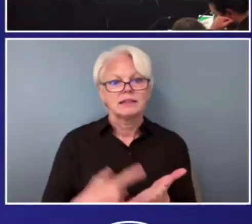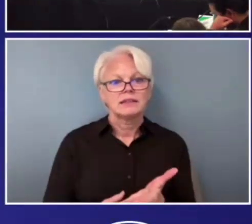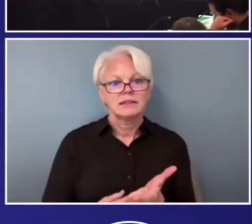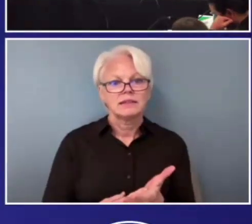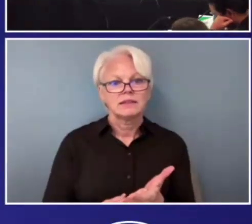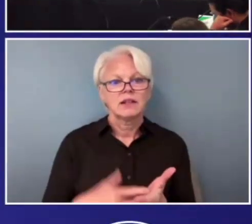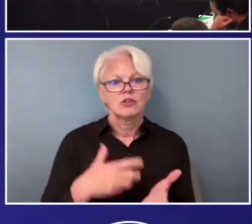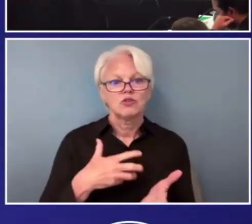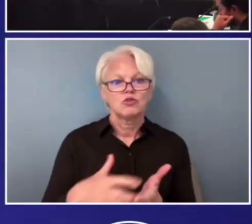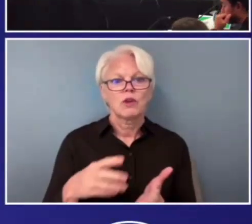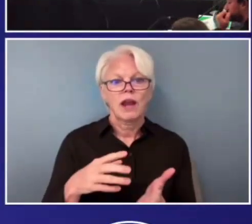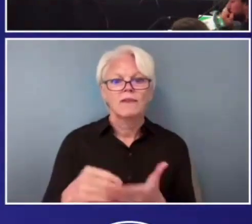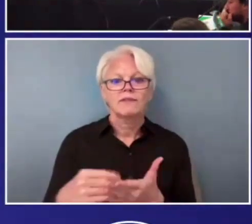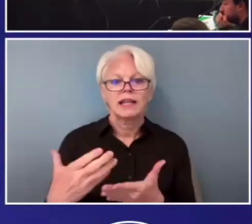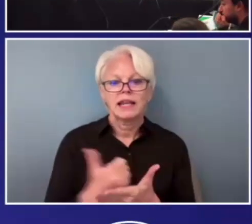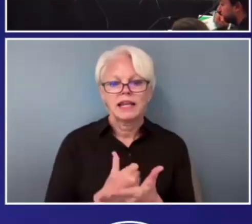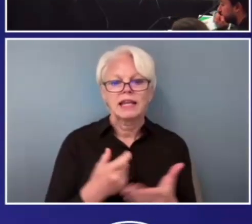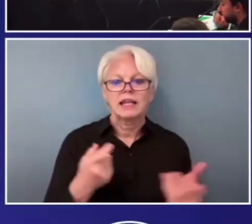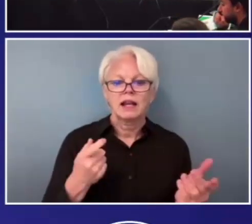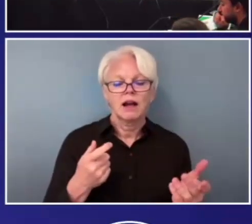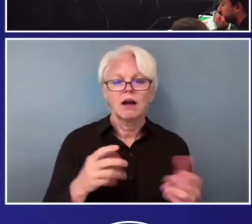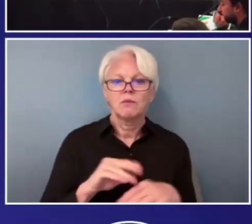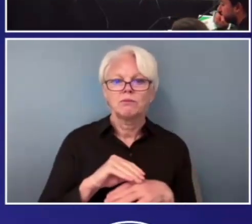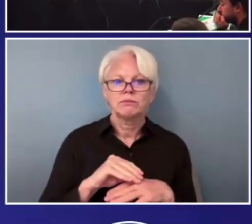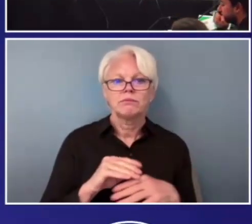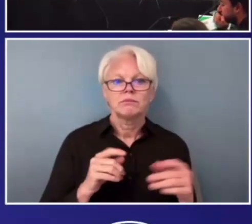Driven Repayment Plans provisions.